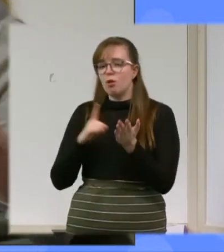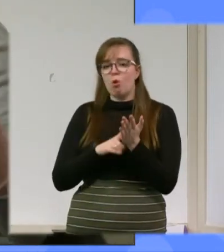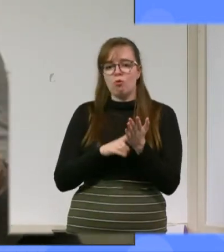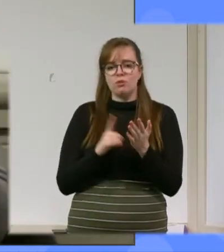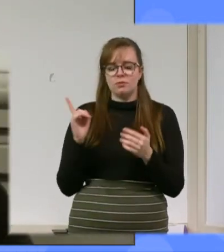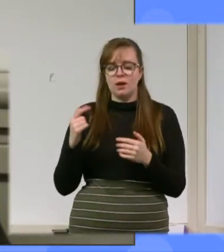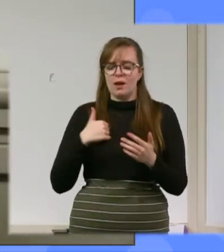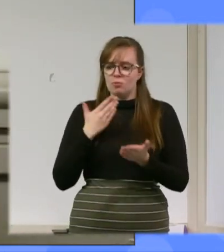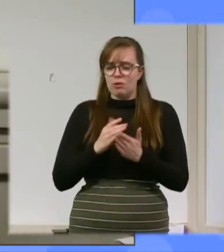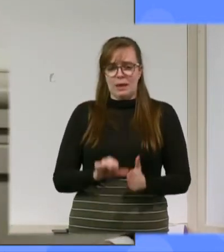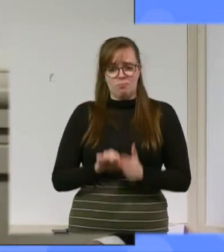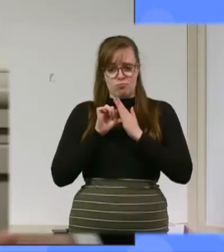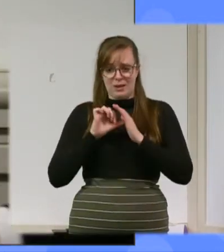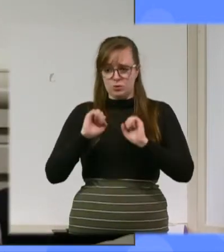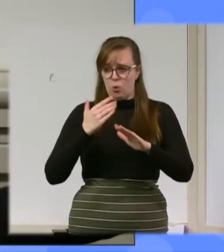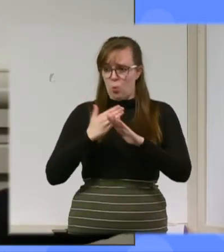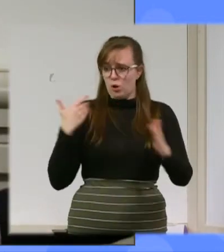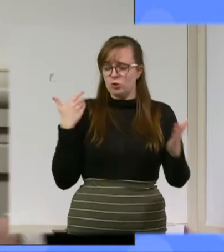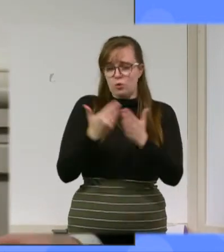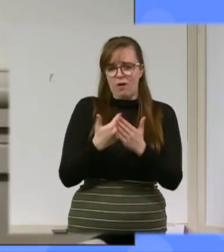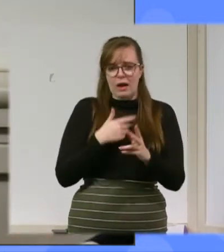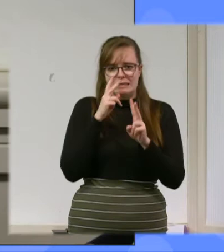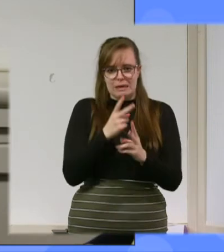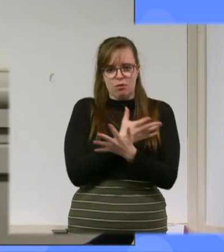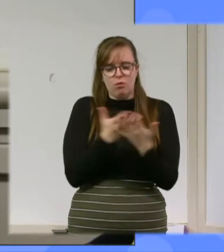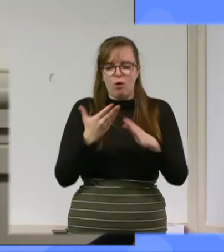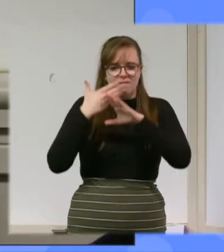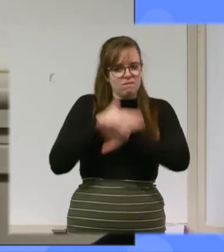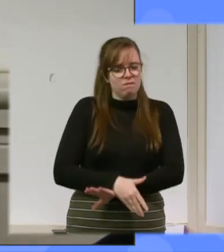guys have done so far I can see that a lot of work has gone into this we talked